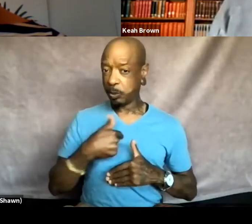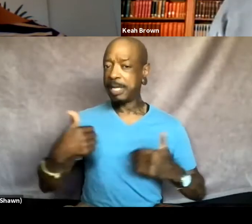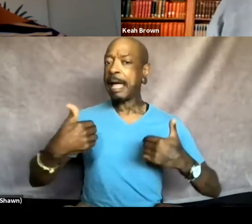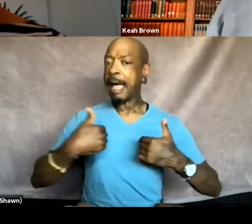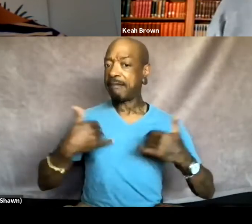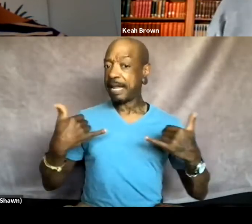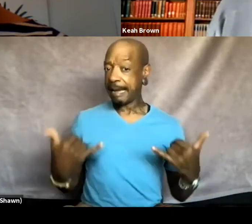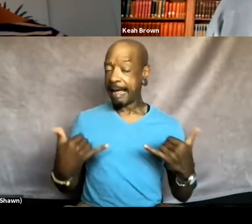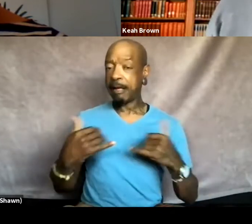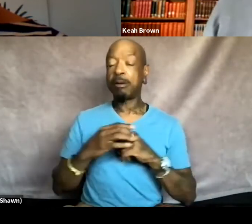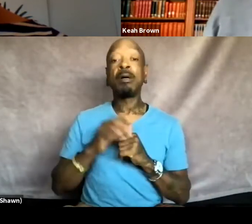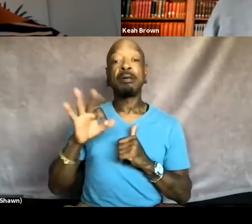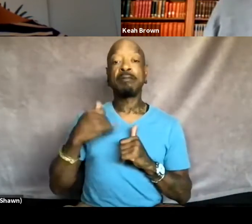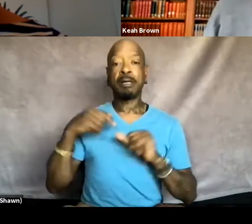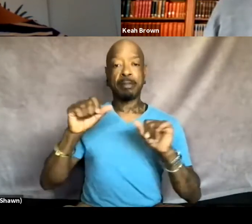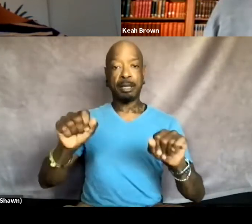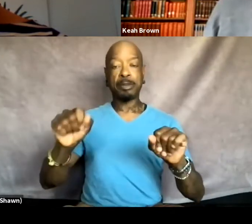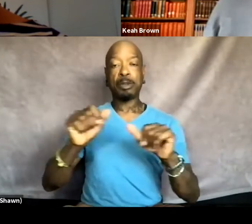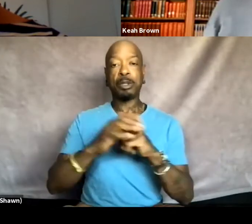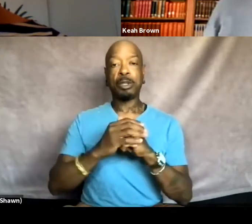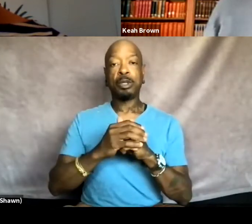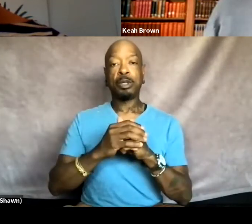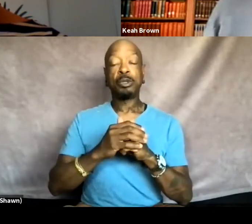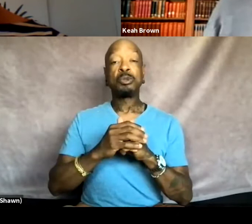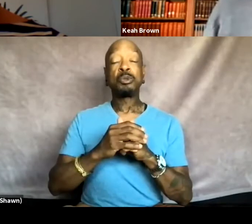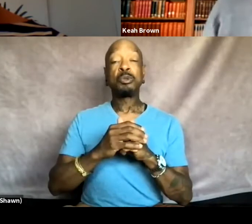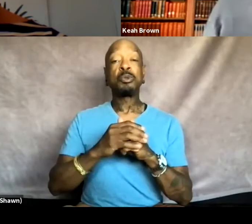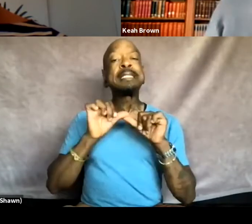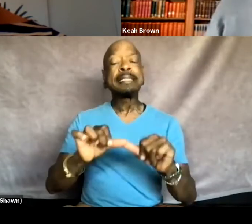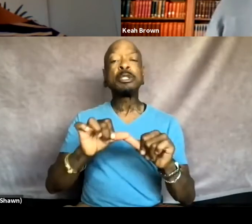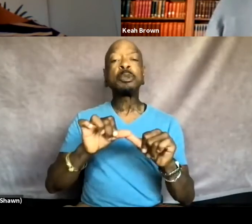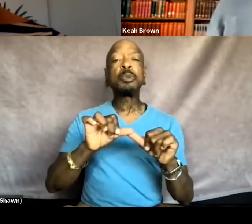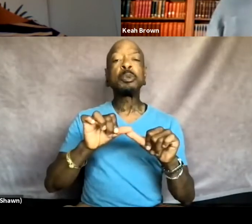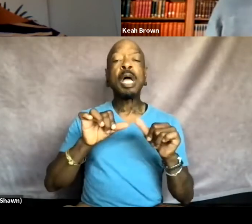Keah Brown: I'm able to take acting classes on zoom I mean it would crush me if I lost